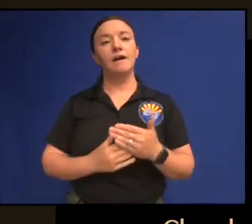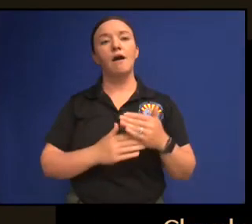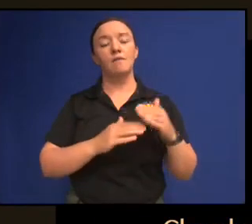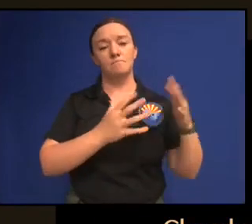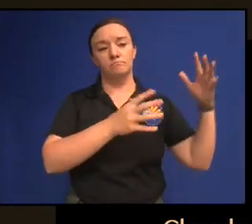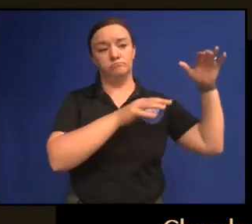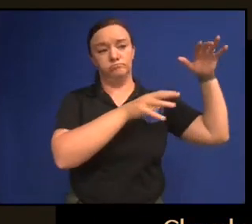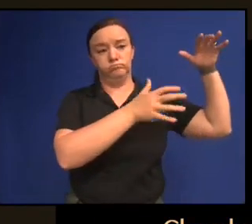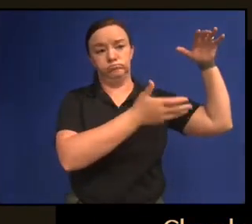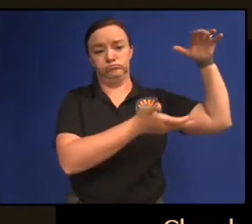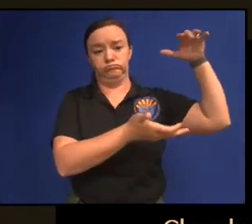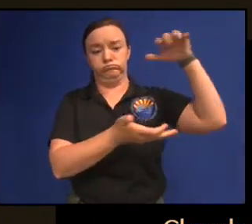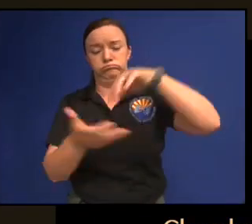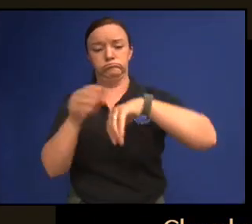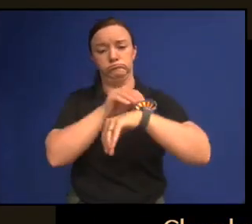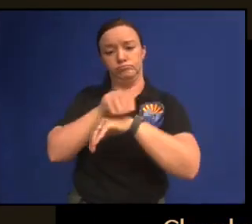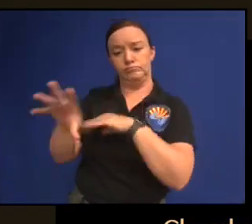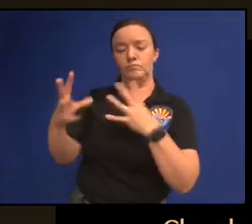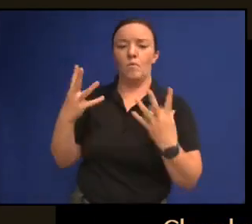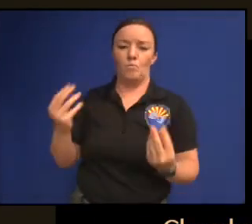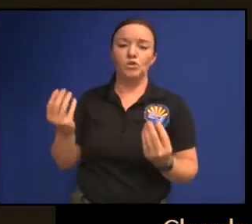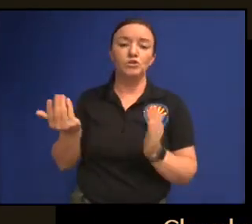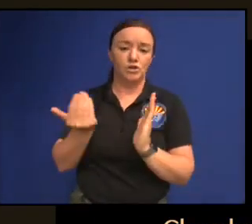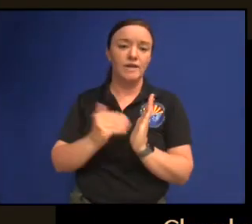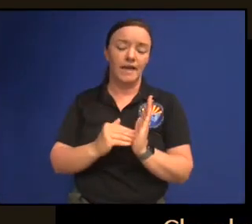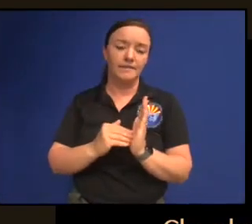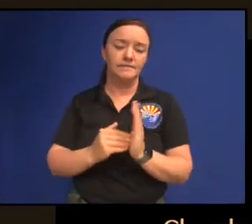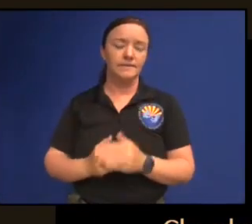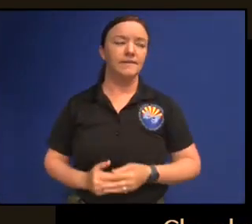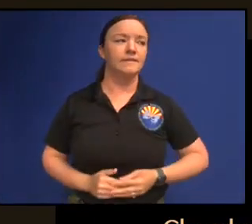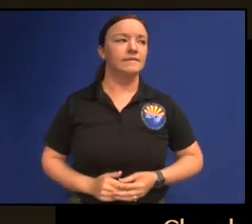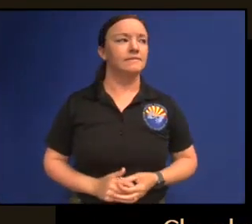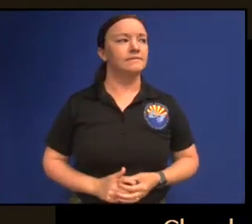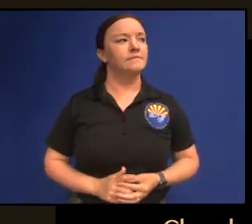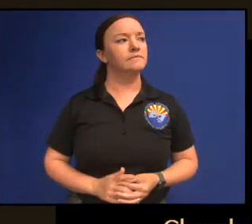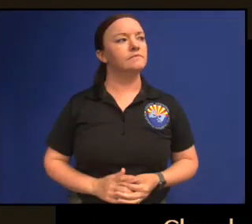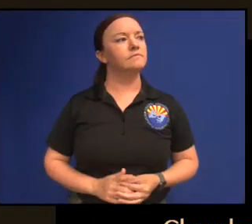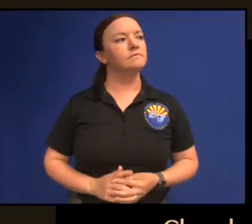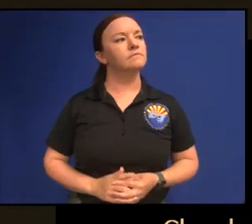WHAT THAT'S TELLING US, REMEMBER BACK EARLY IN THE